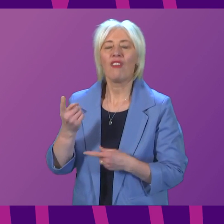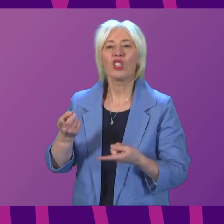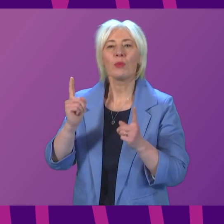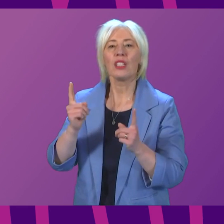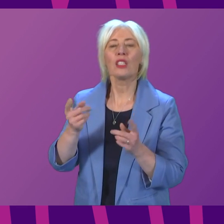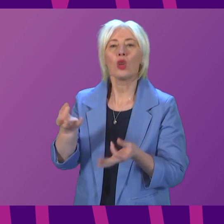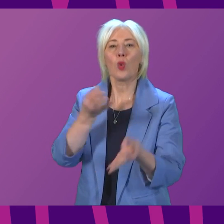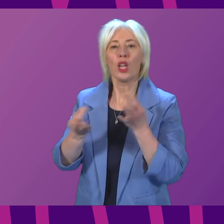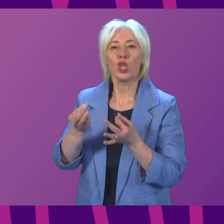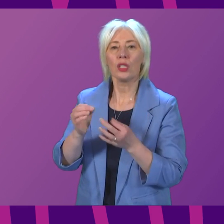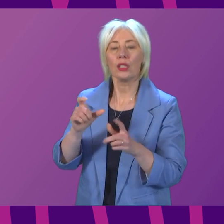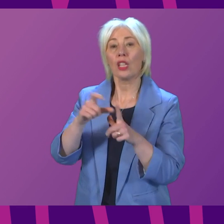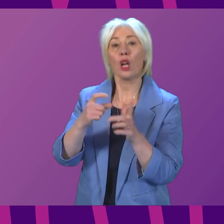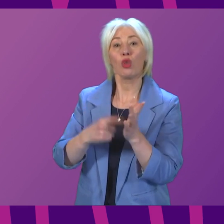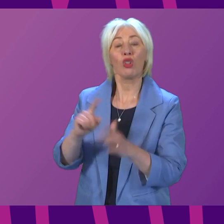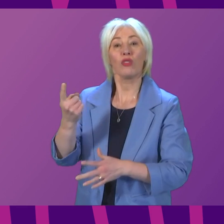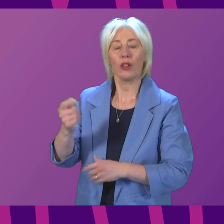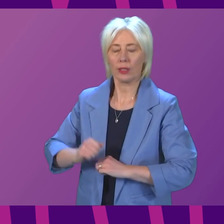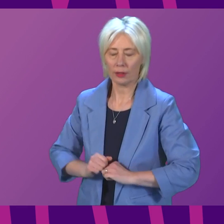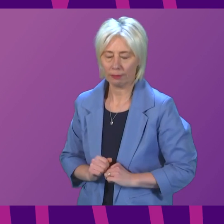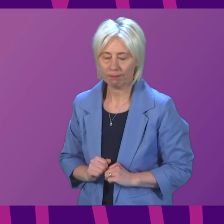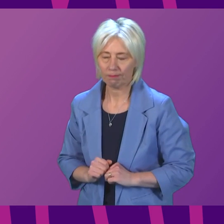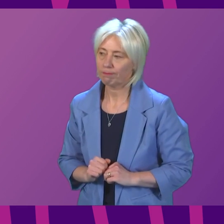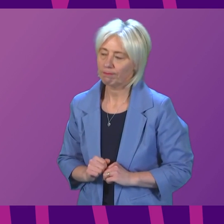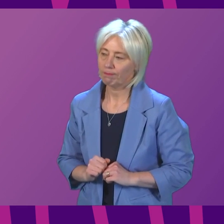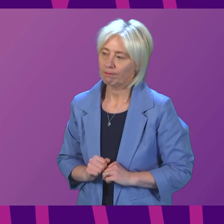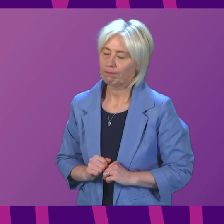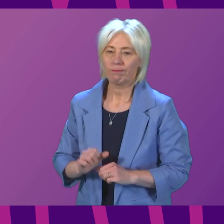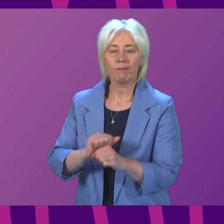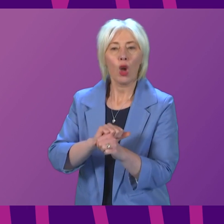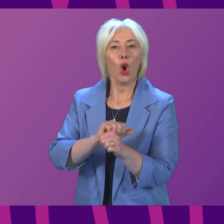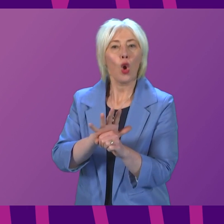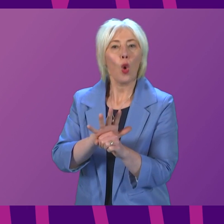The Covid pandemic began more than two years ago.